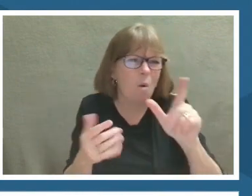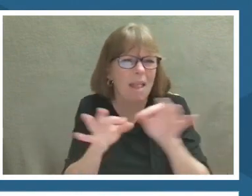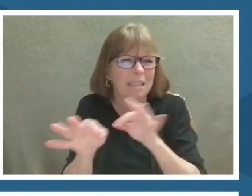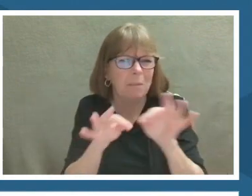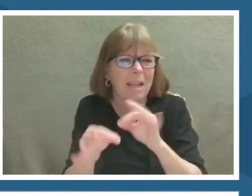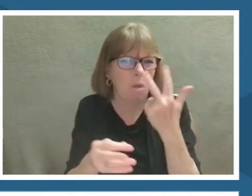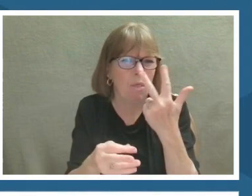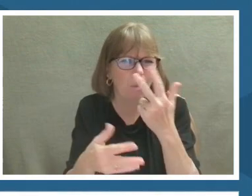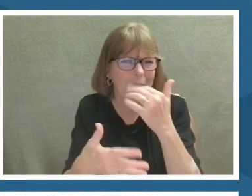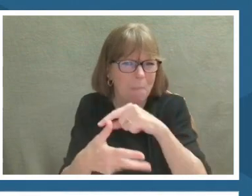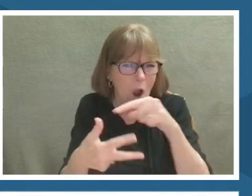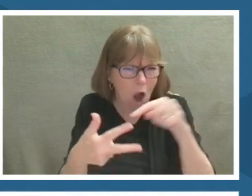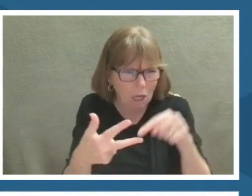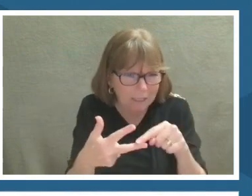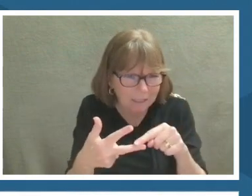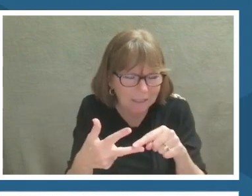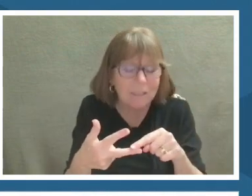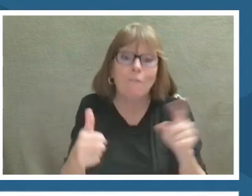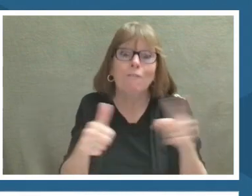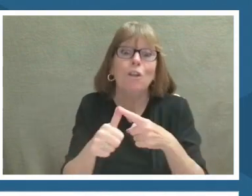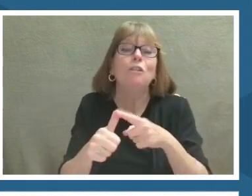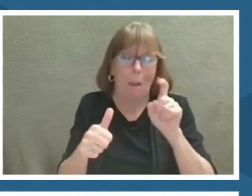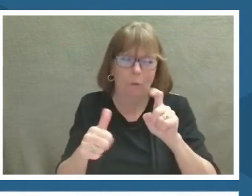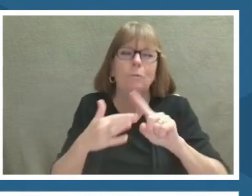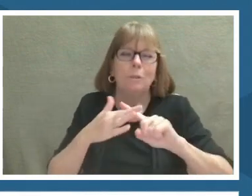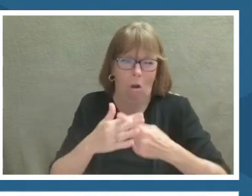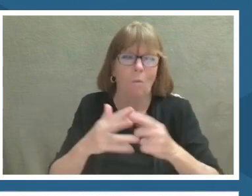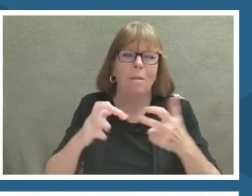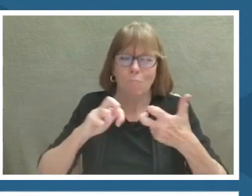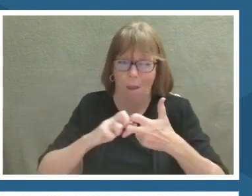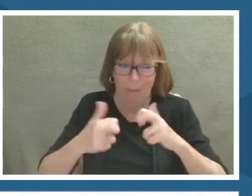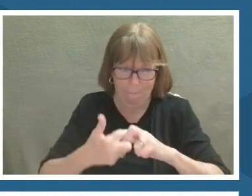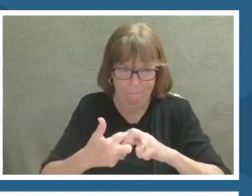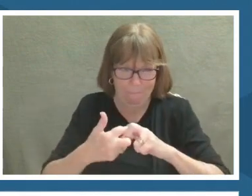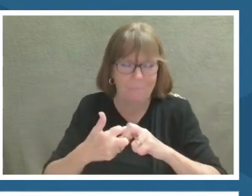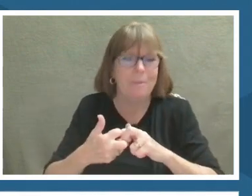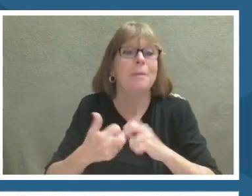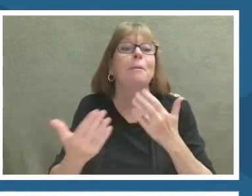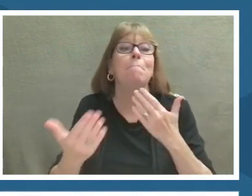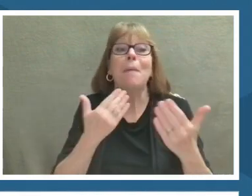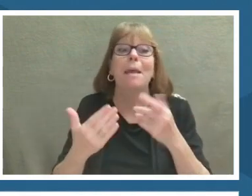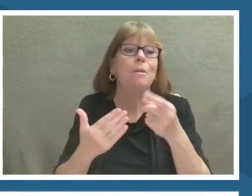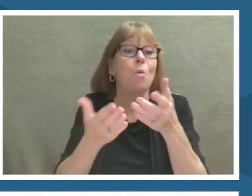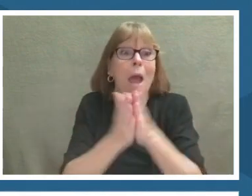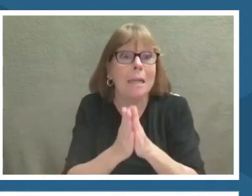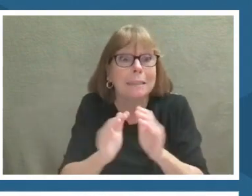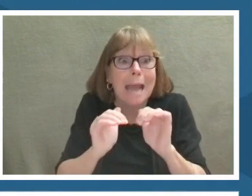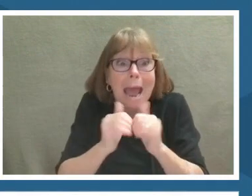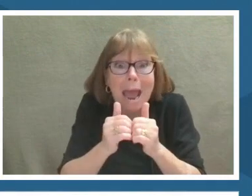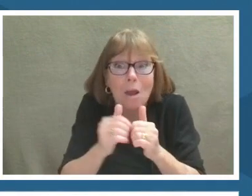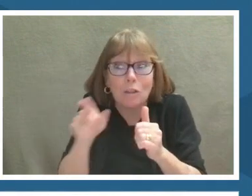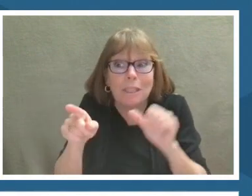with a compelling problem so perhaps you